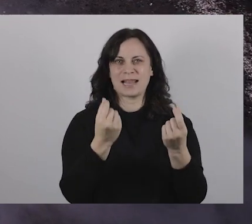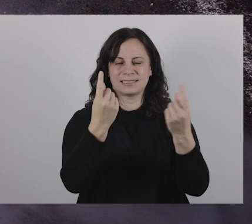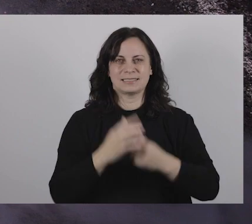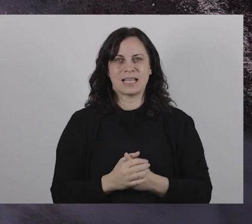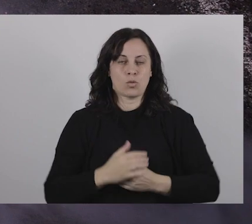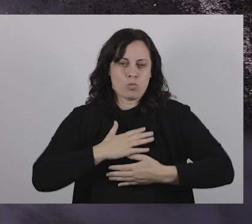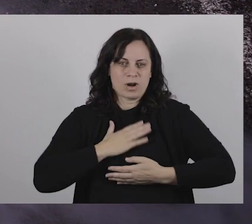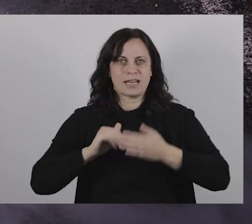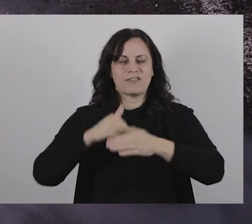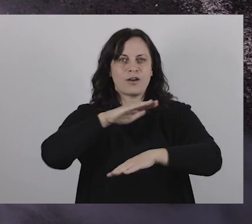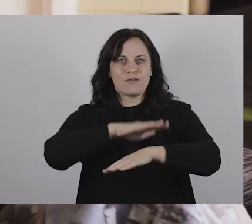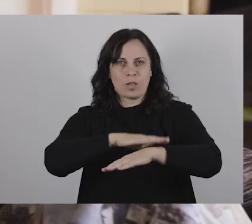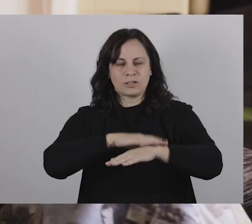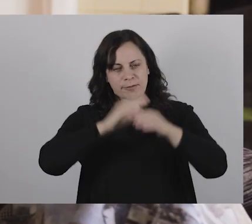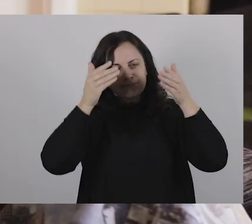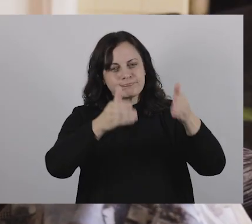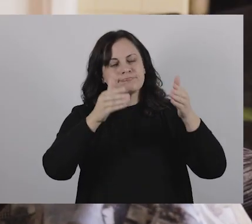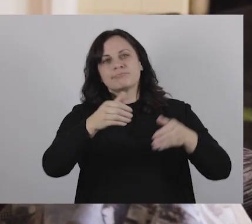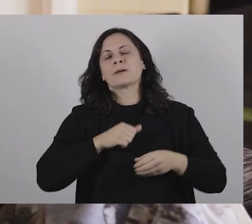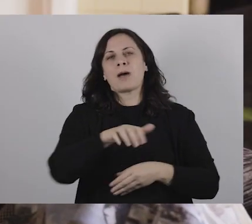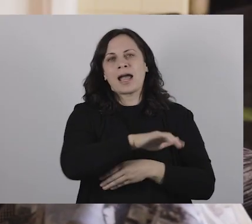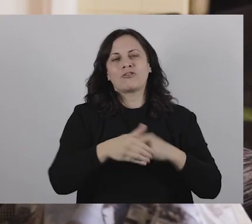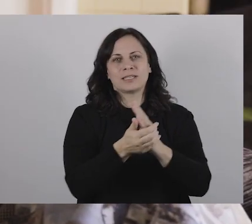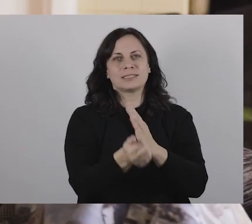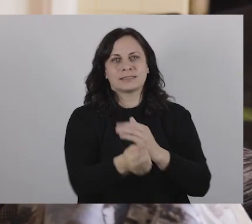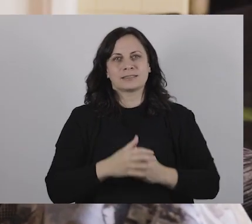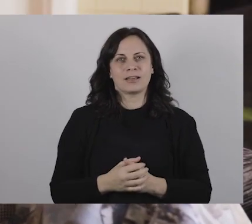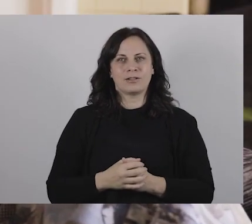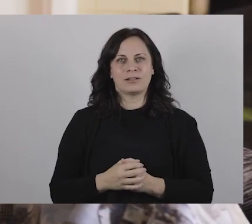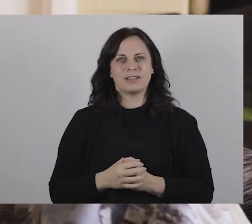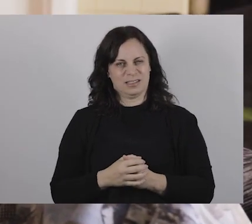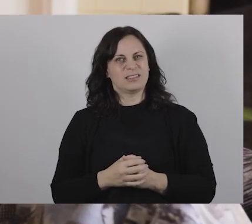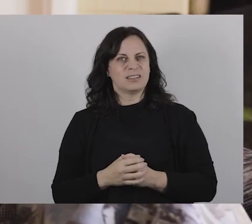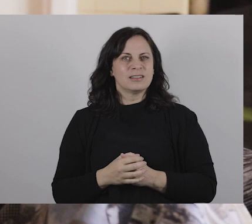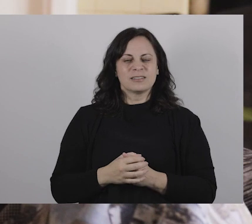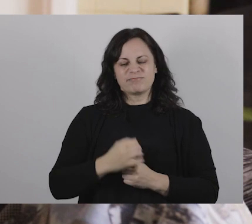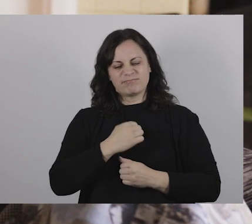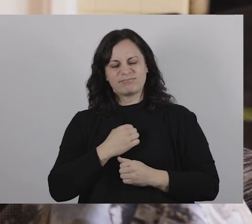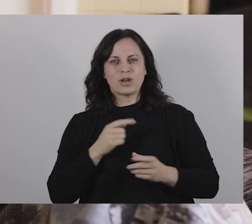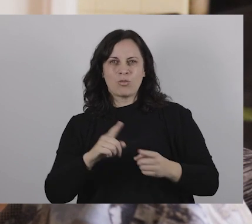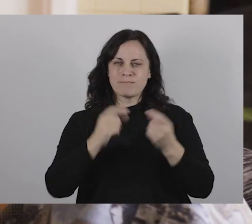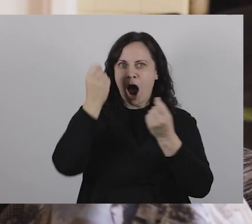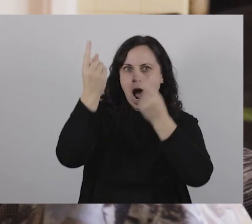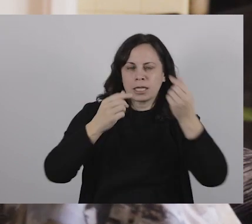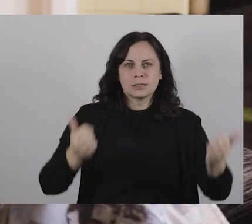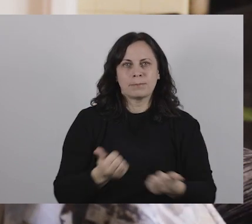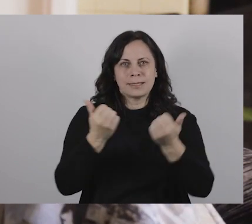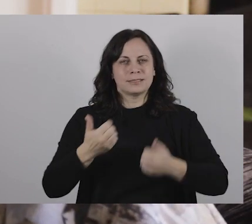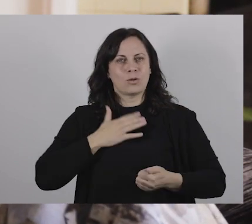I would love to do it full-time, like... Yup. I feel like I have a lot more ideas, lot more to share.